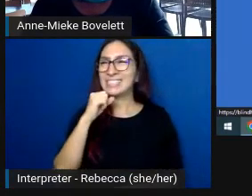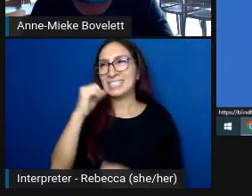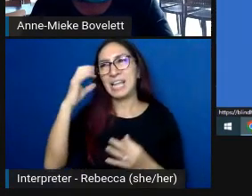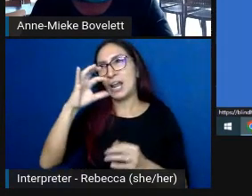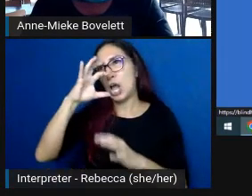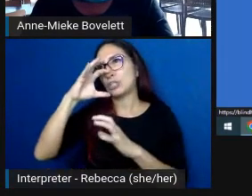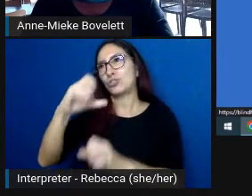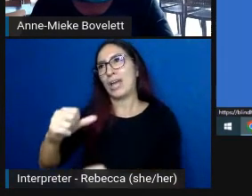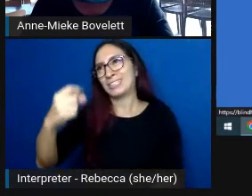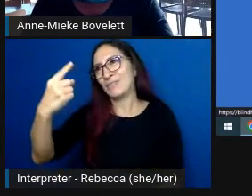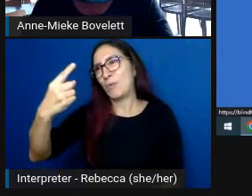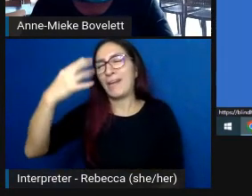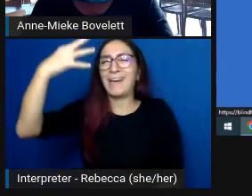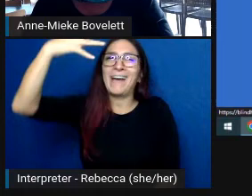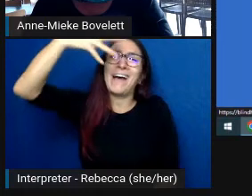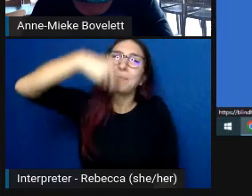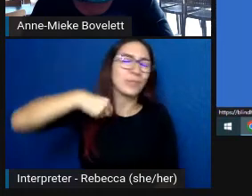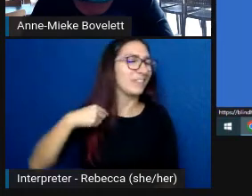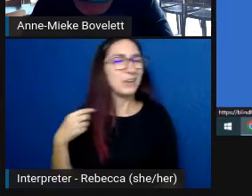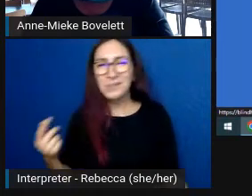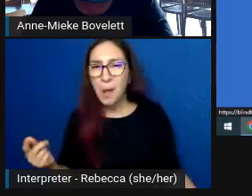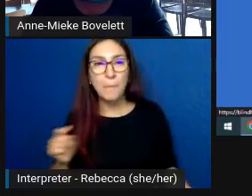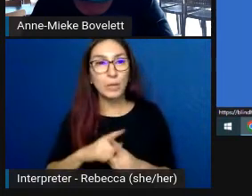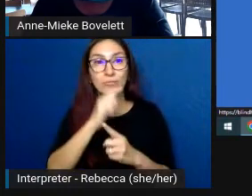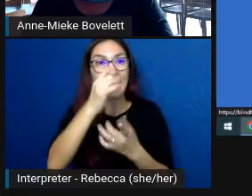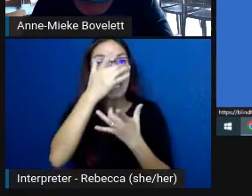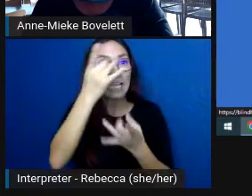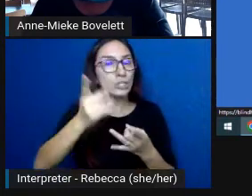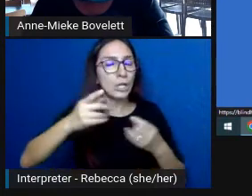It's really interesting and so much food for thought I feel